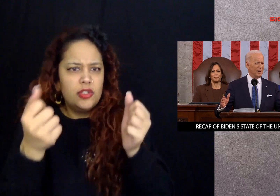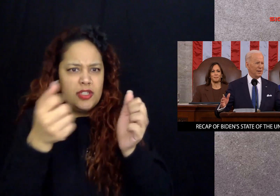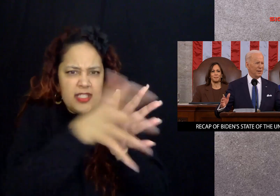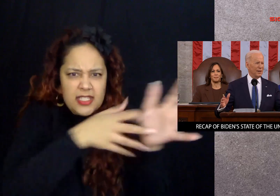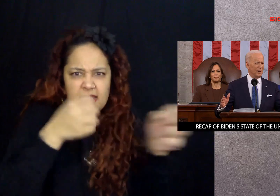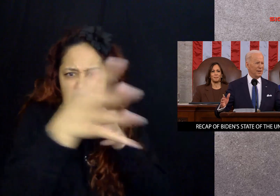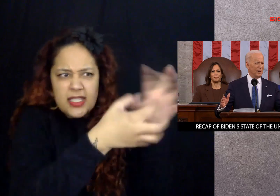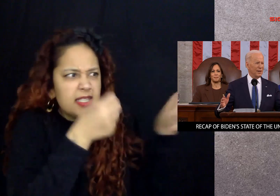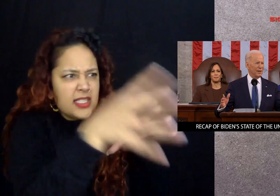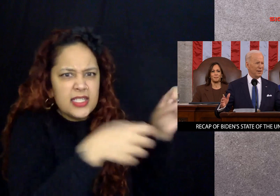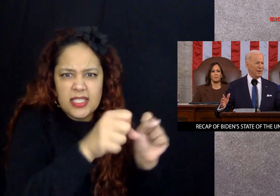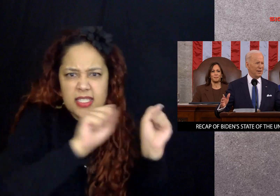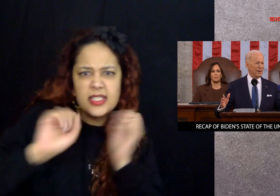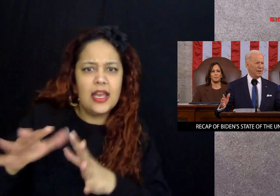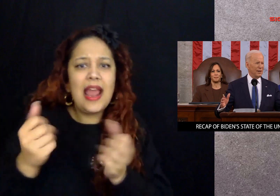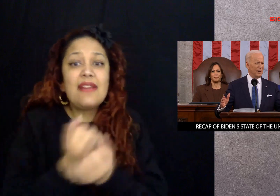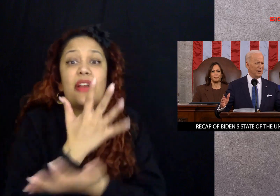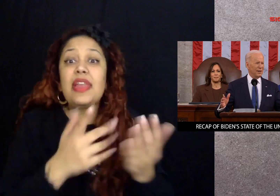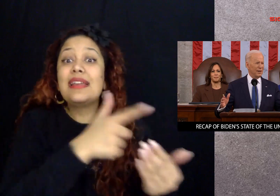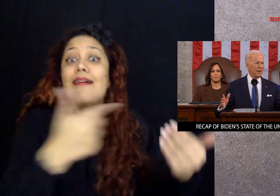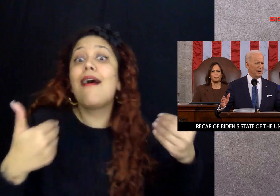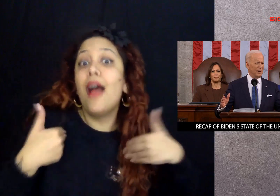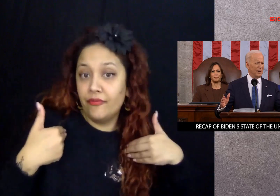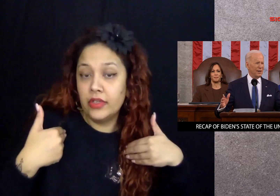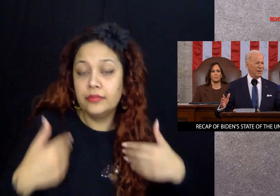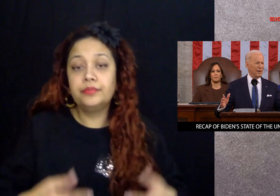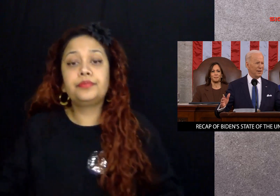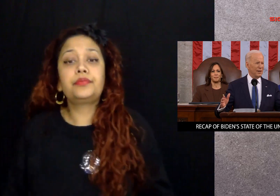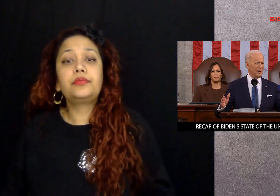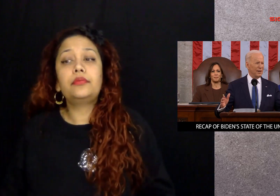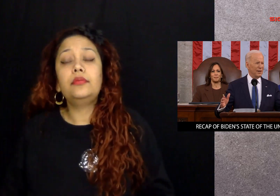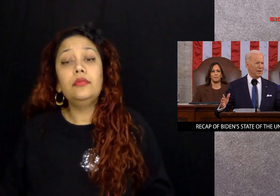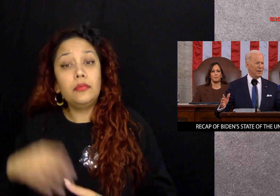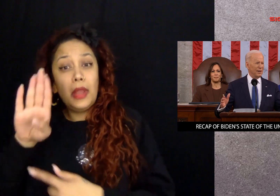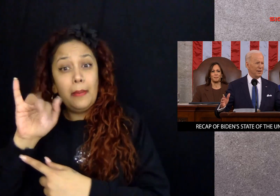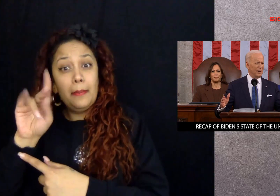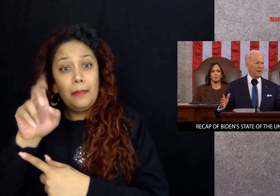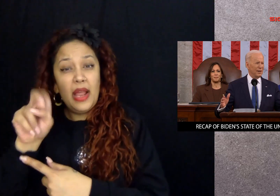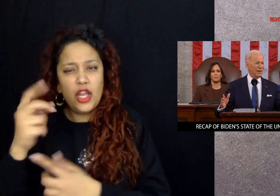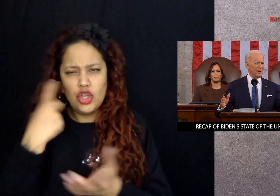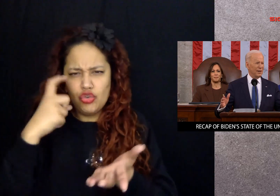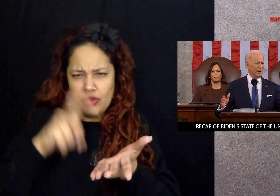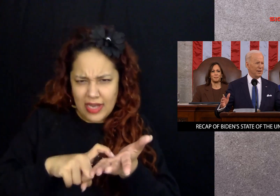and the US Justice Department is coming after Russian leaders to seize everything they have